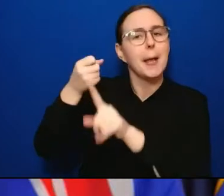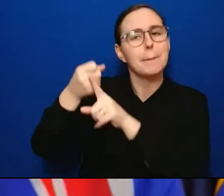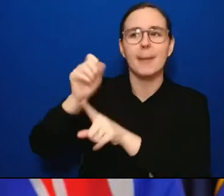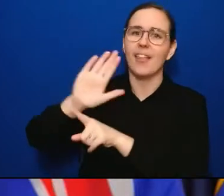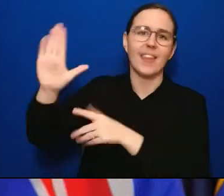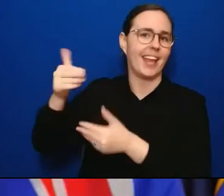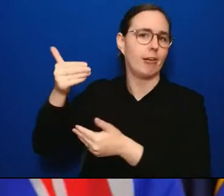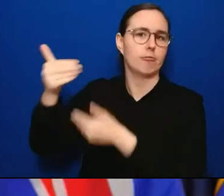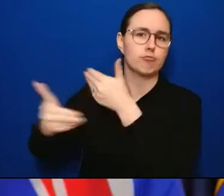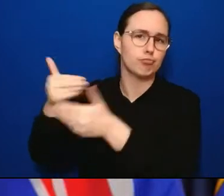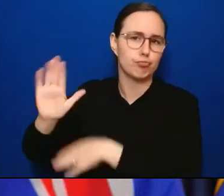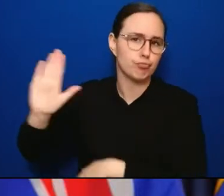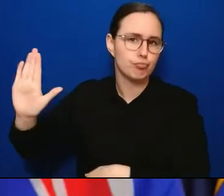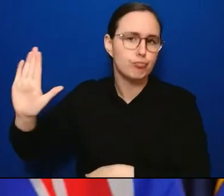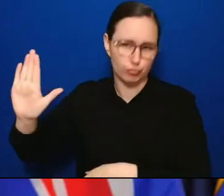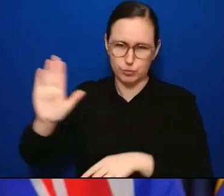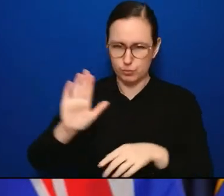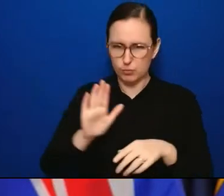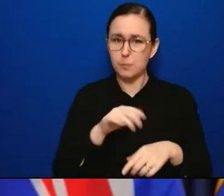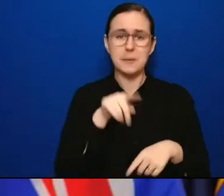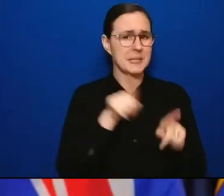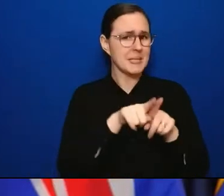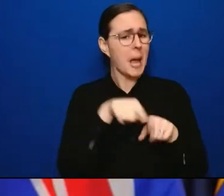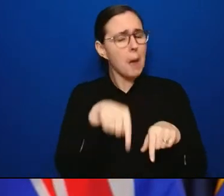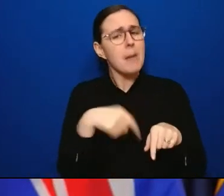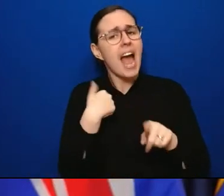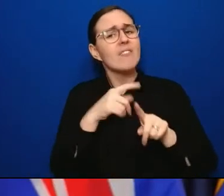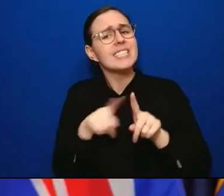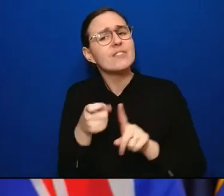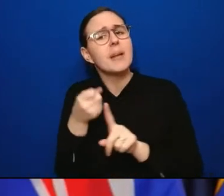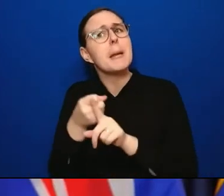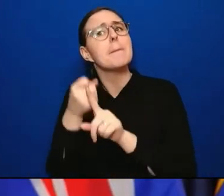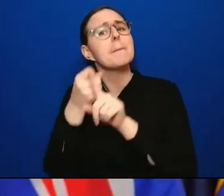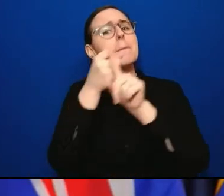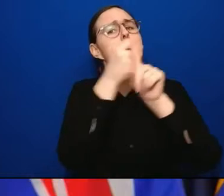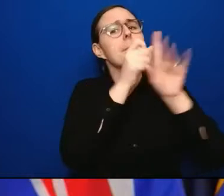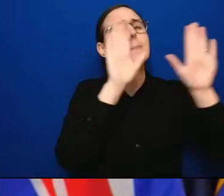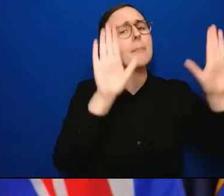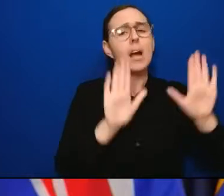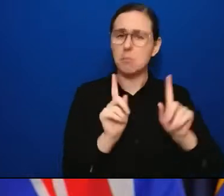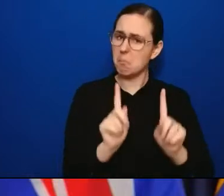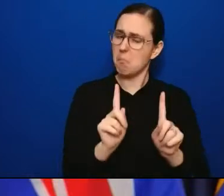Columbia differently and at different times. But we have, I